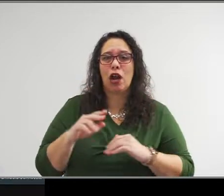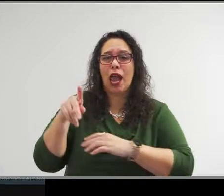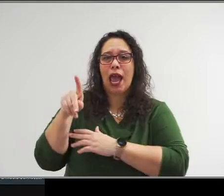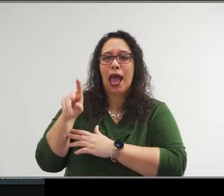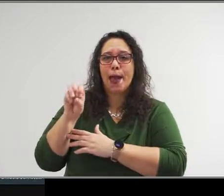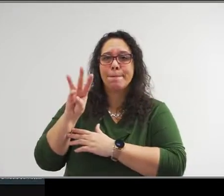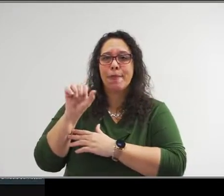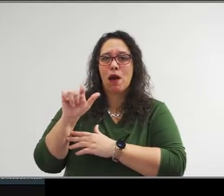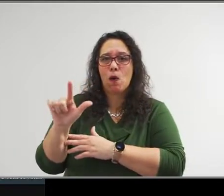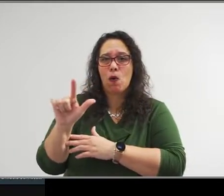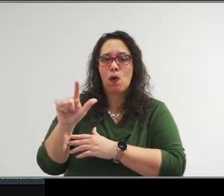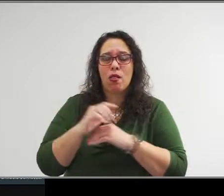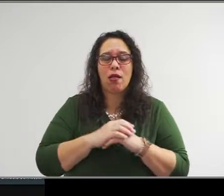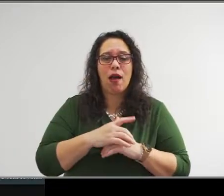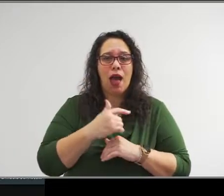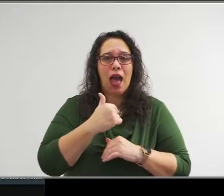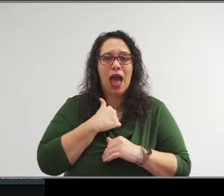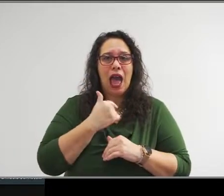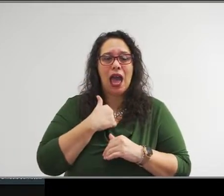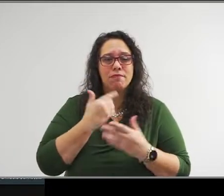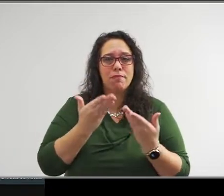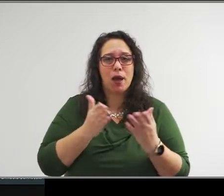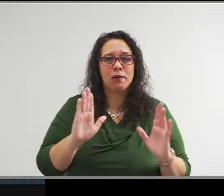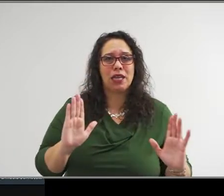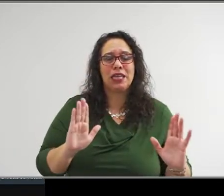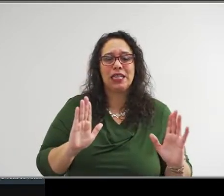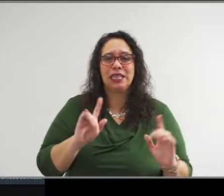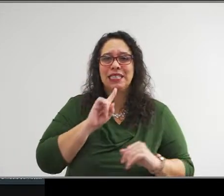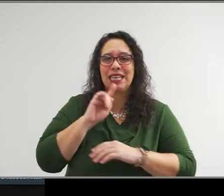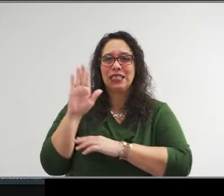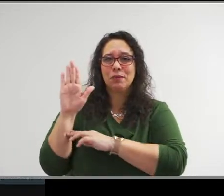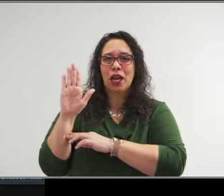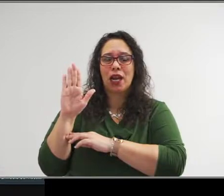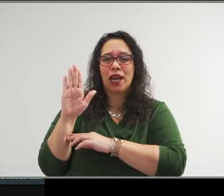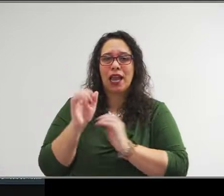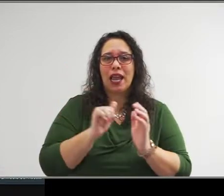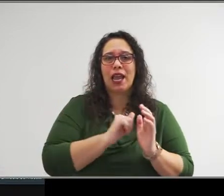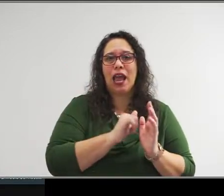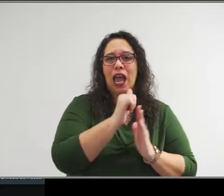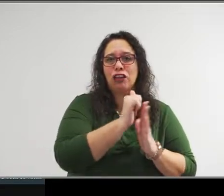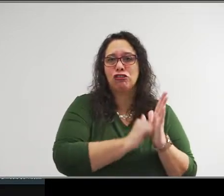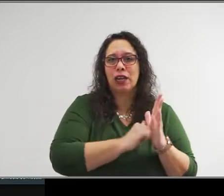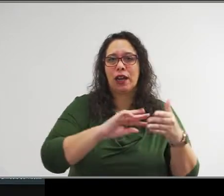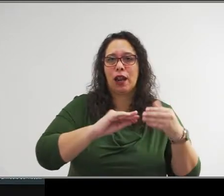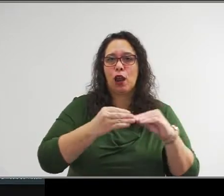I am doing public testimony agenda item number 22 for school being opening update,